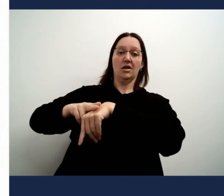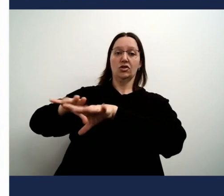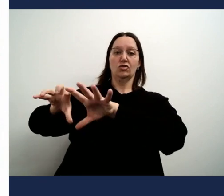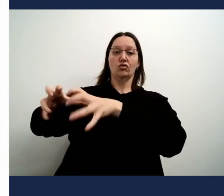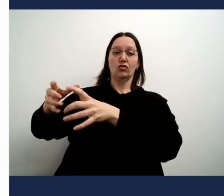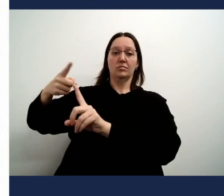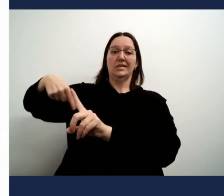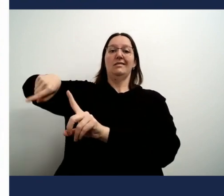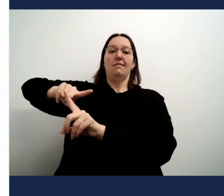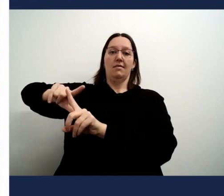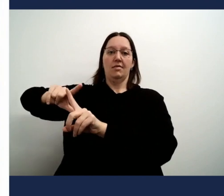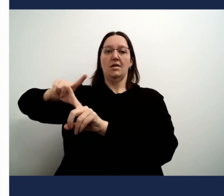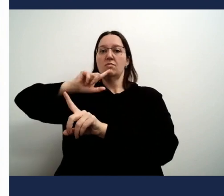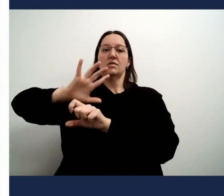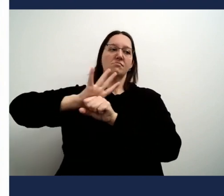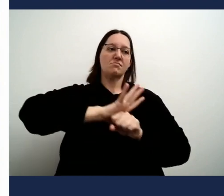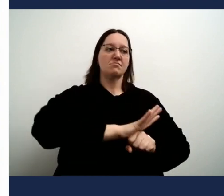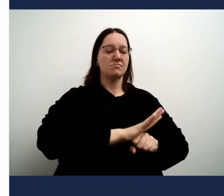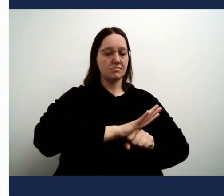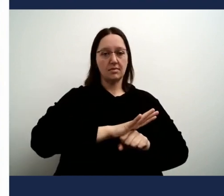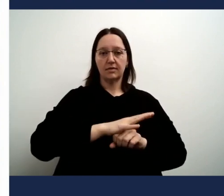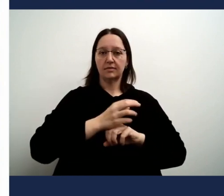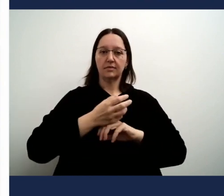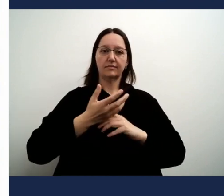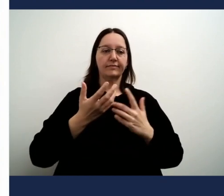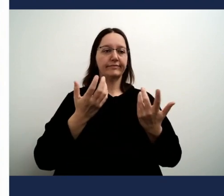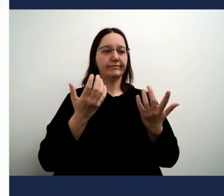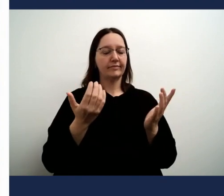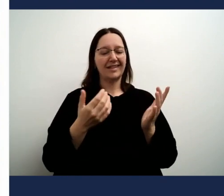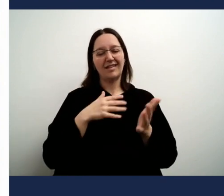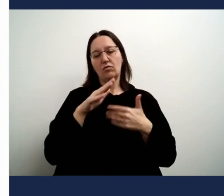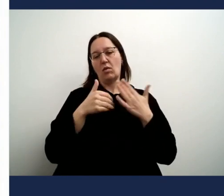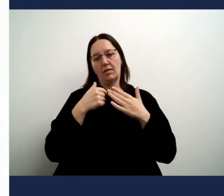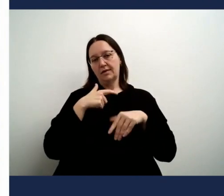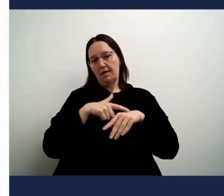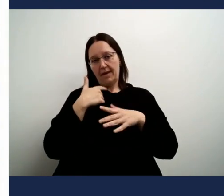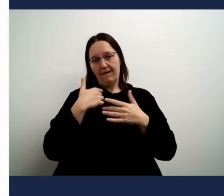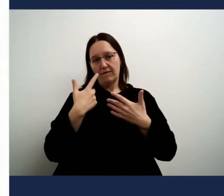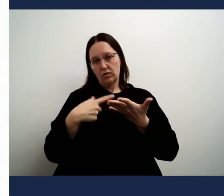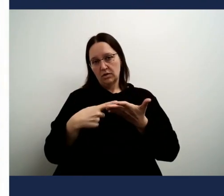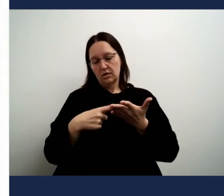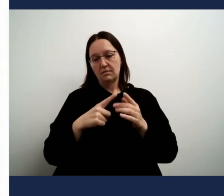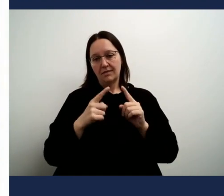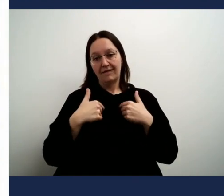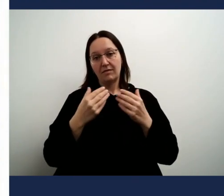anti-Semitism intersect. And why we do antiracism work with Jewish Americans, as well as